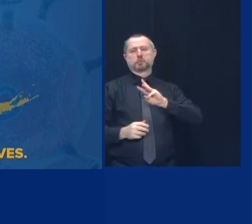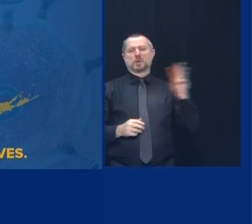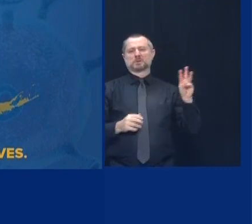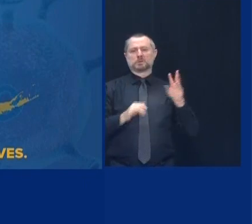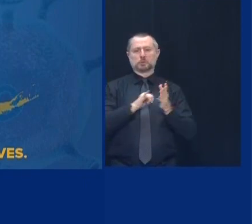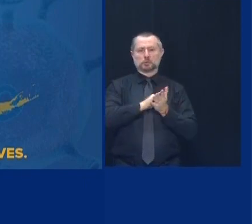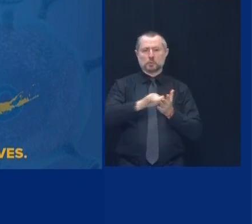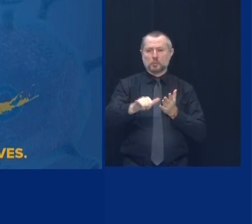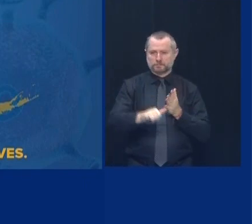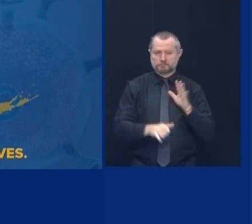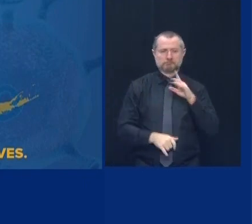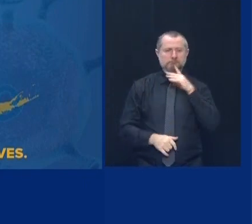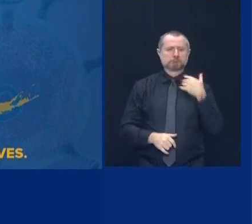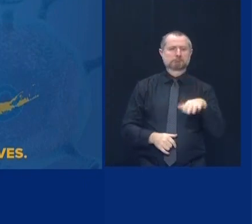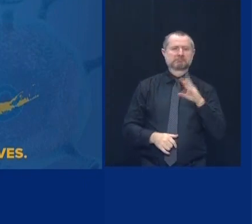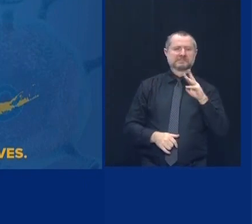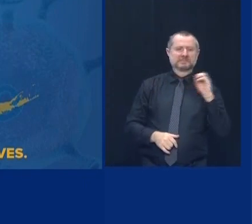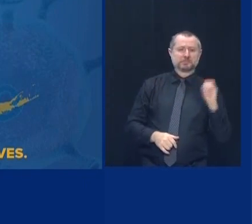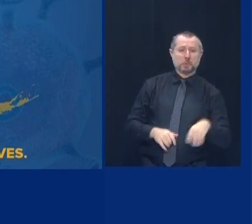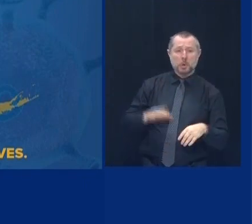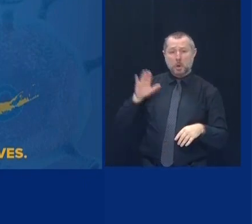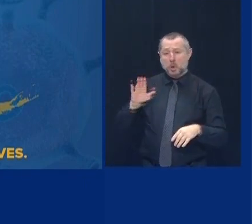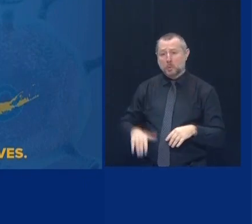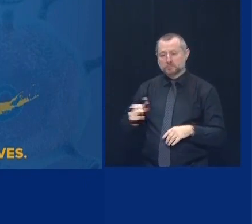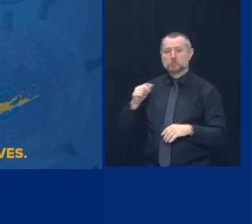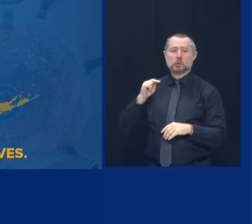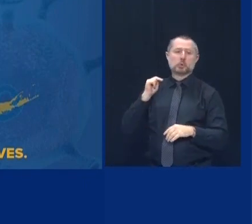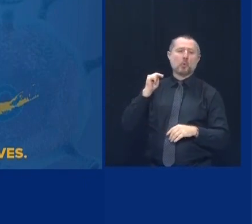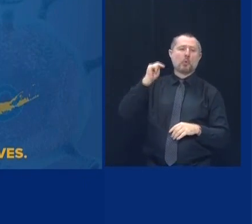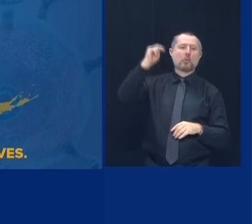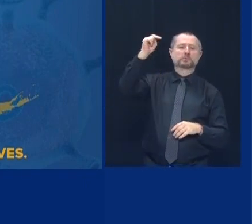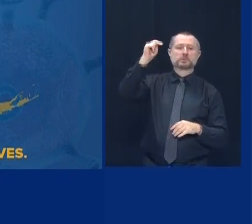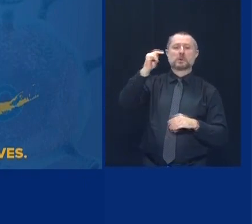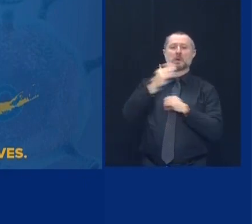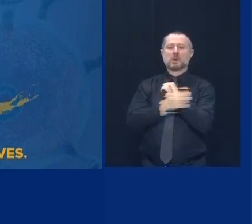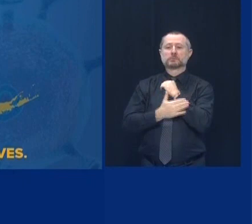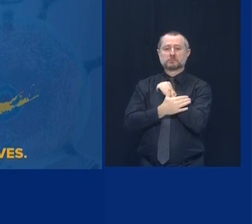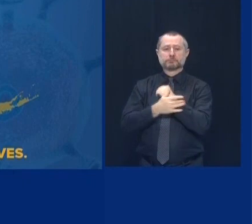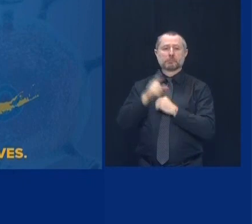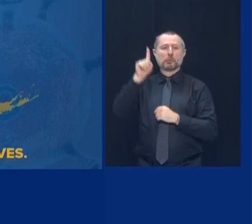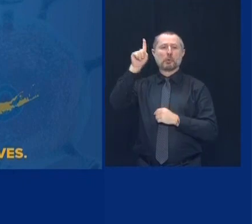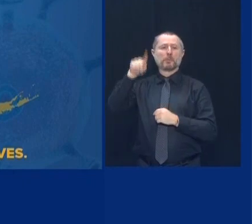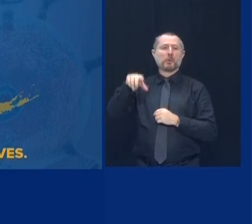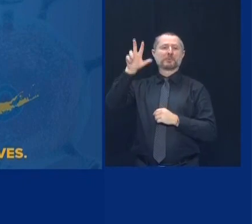ORANGE OR RED ZONE, RIGHT? HIGHESTçói] RATES WE HAVEÑi ARE